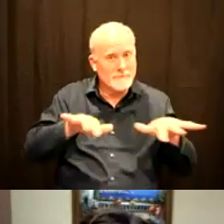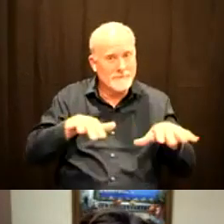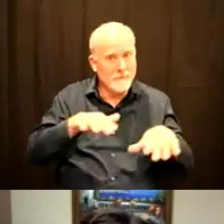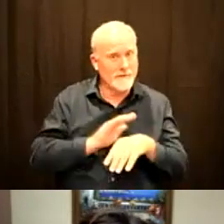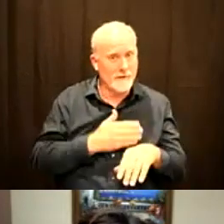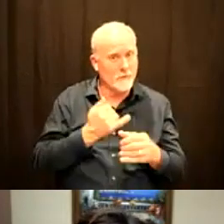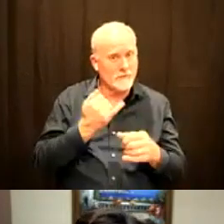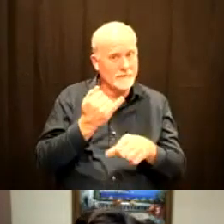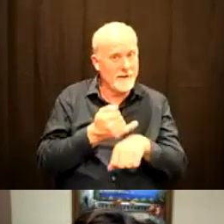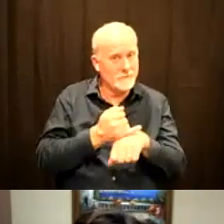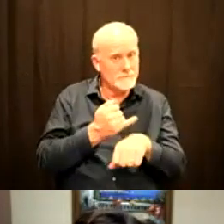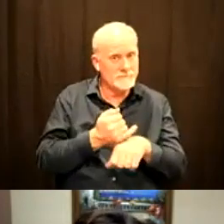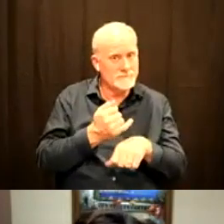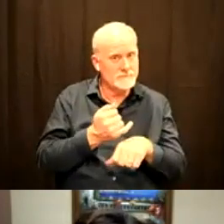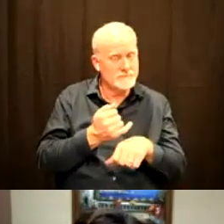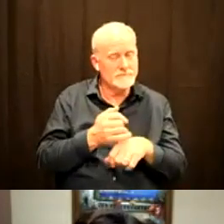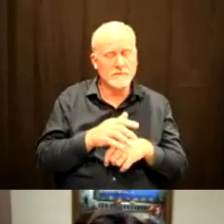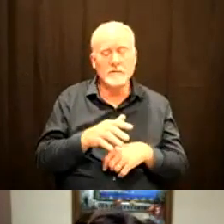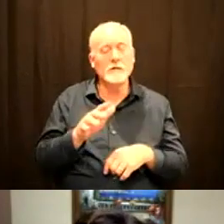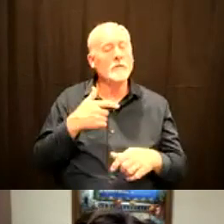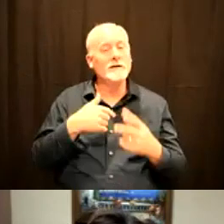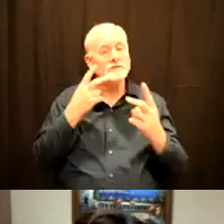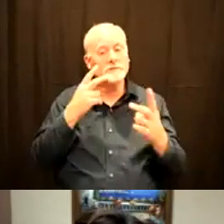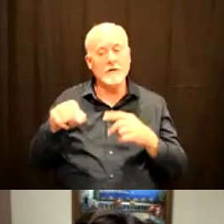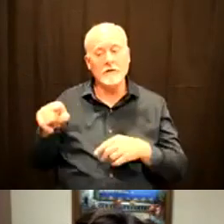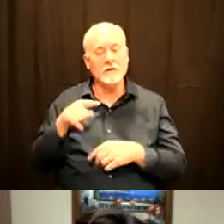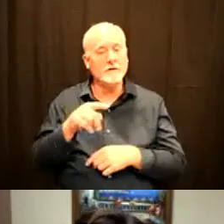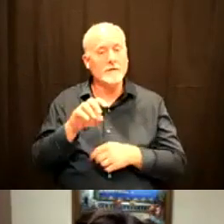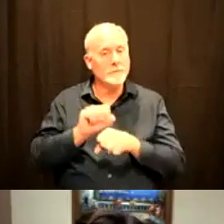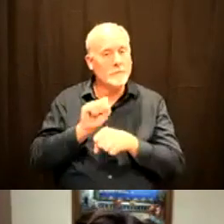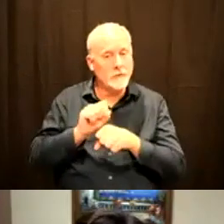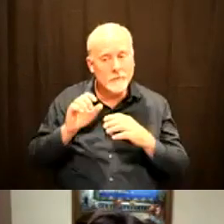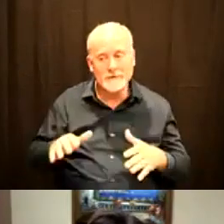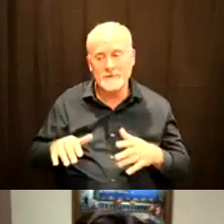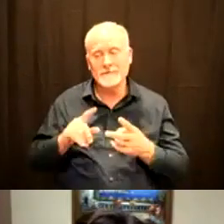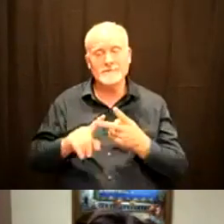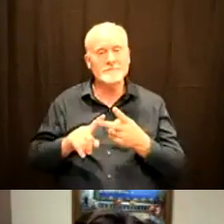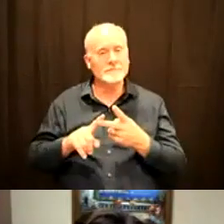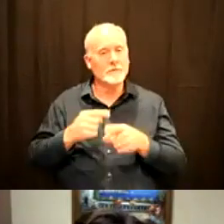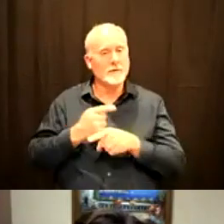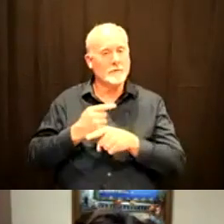saw continually for clinical students employees and regular academic students that it was the